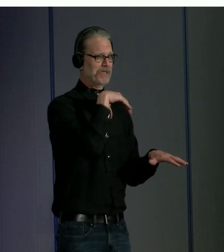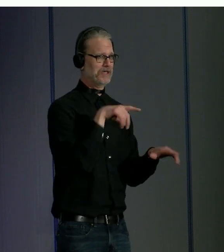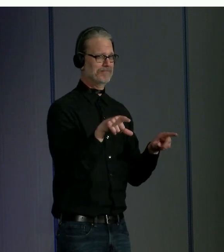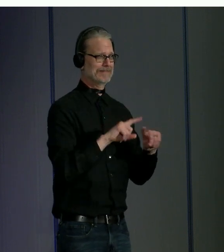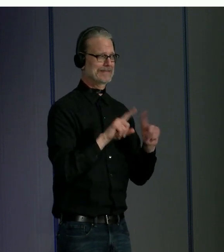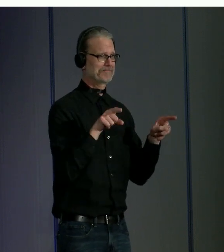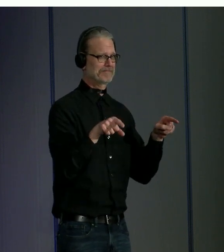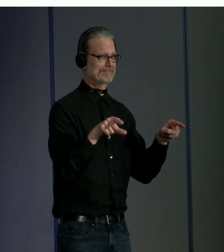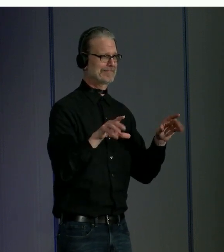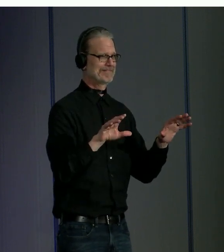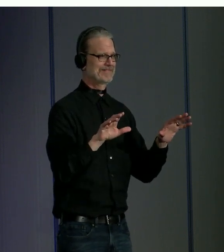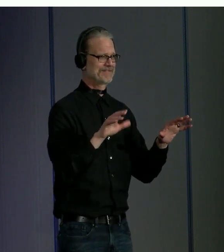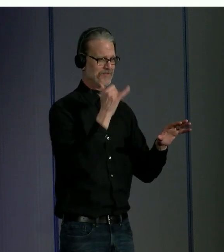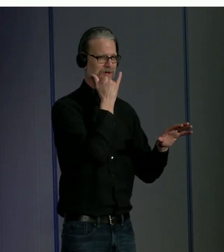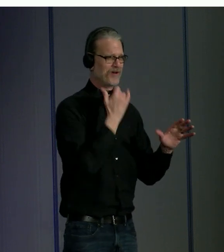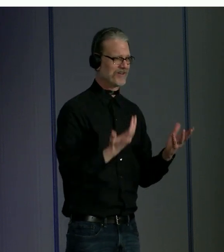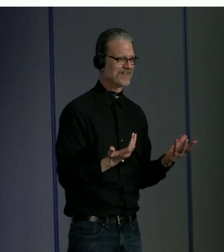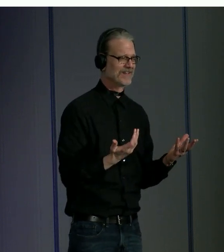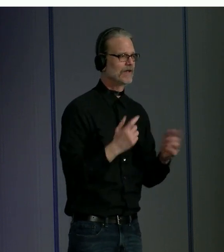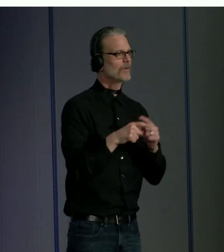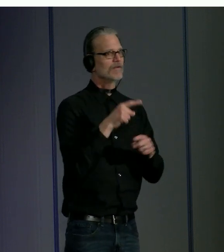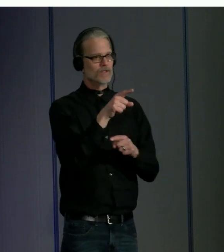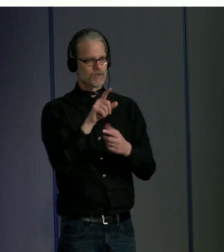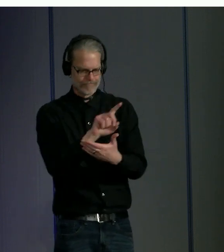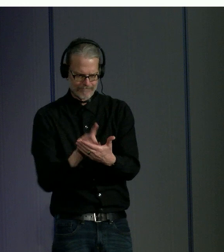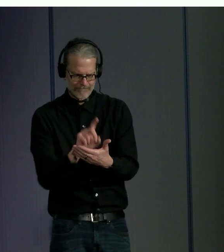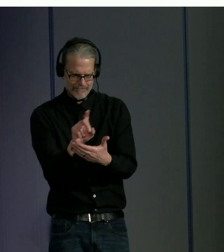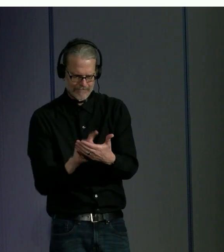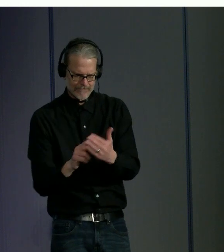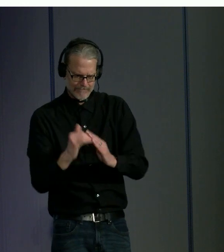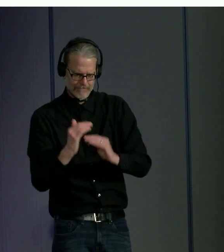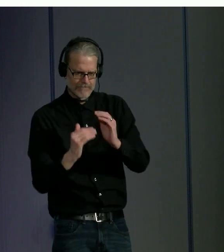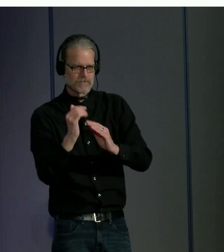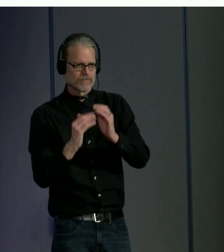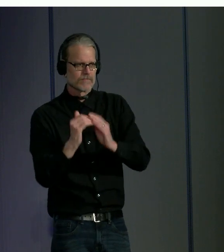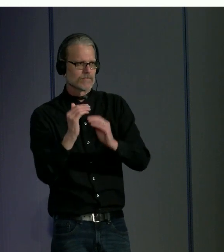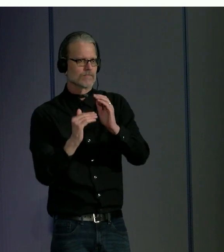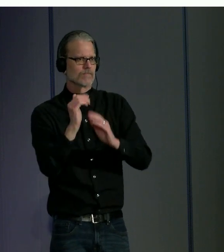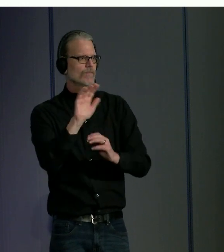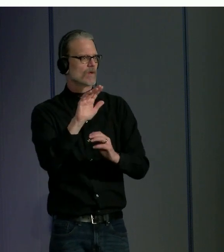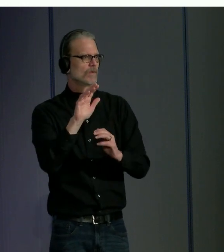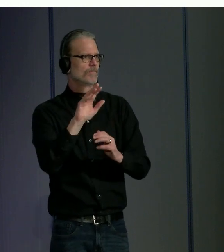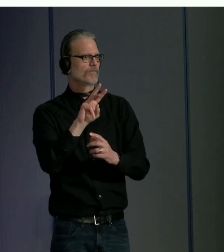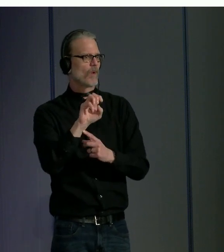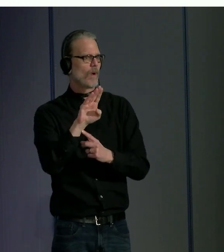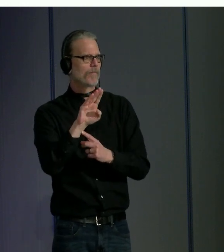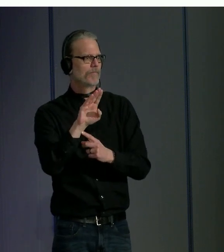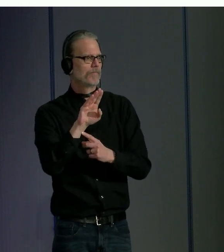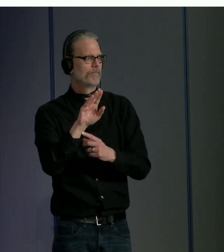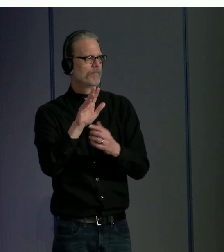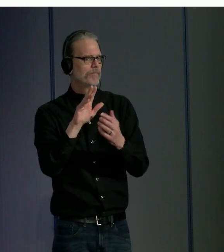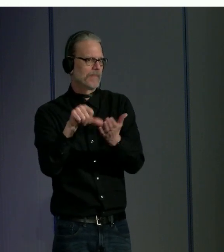And when you are designing and building your web properties, one of the common things that